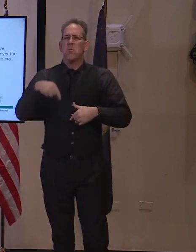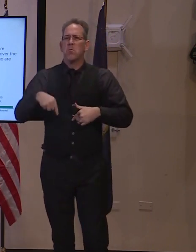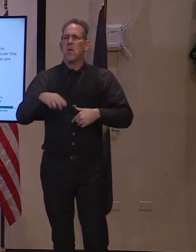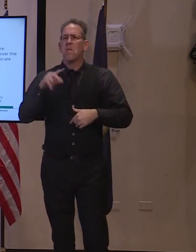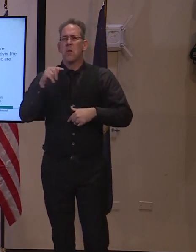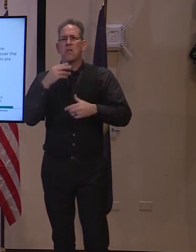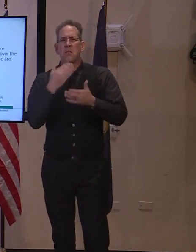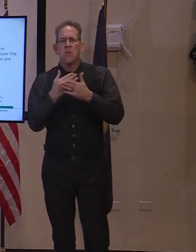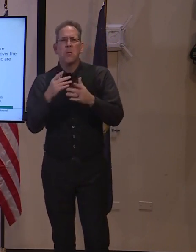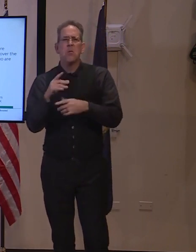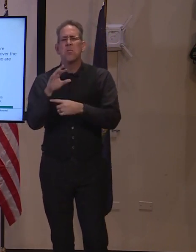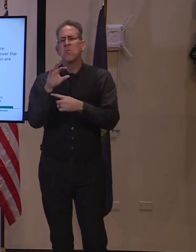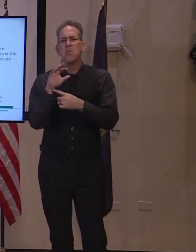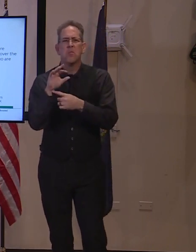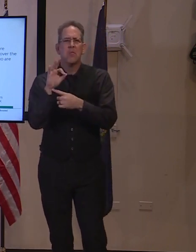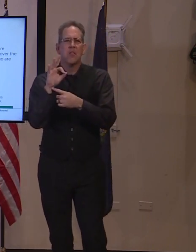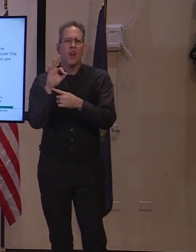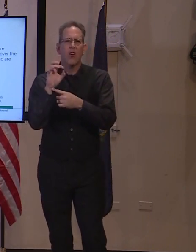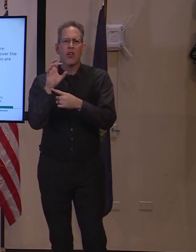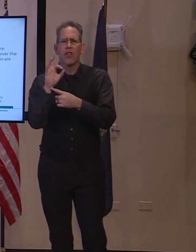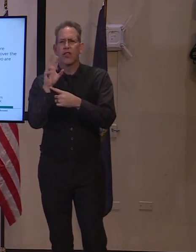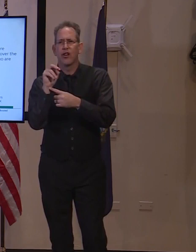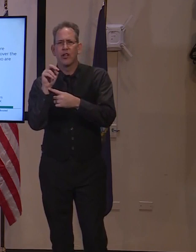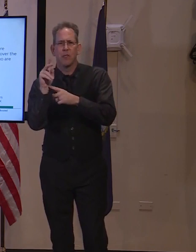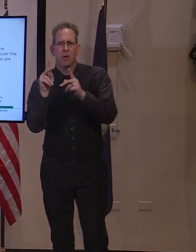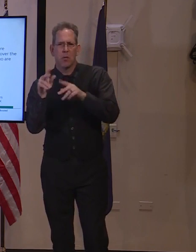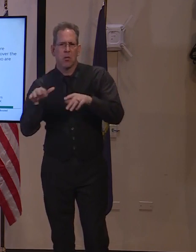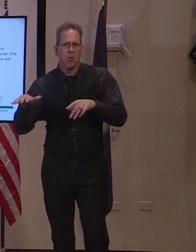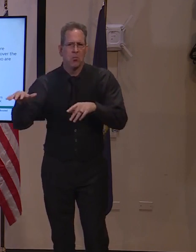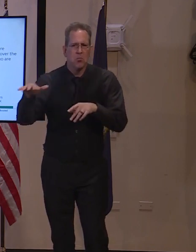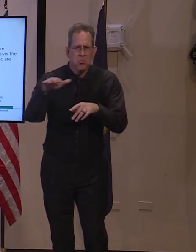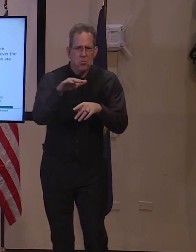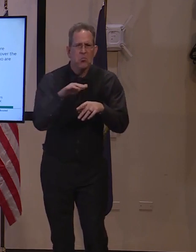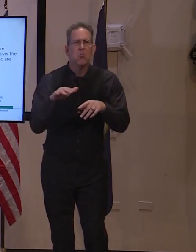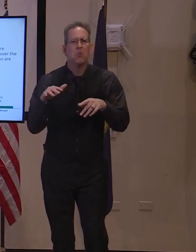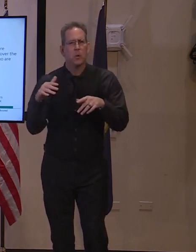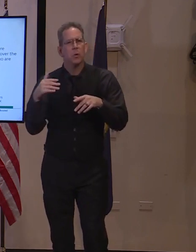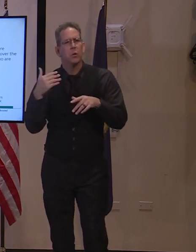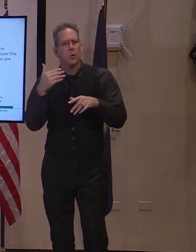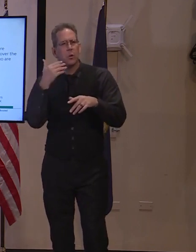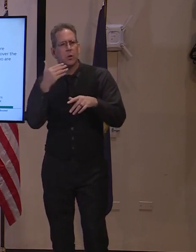to vermonters over the past year. So, again, something else to be proud about